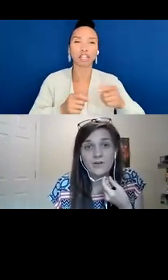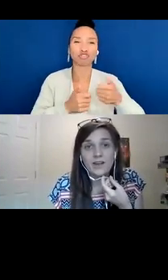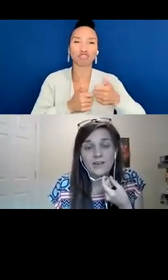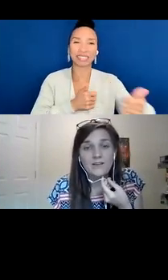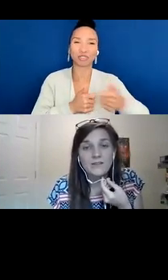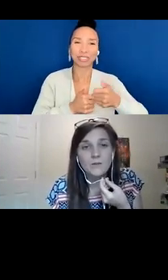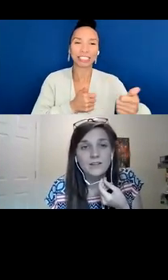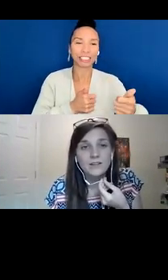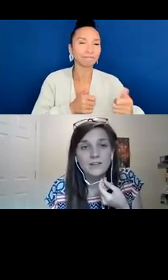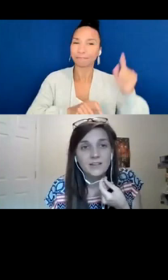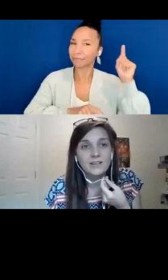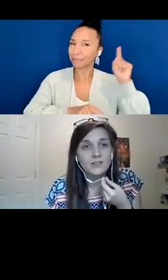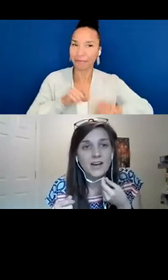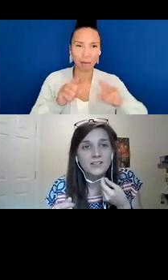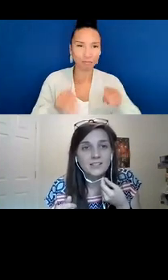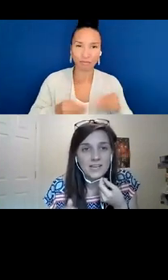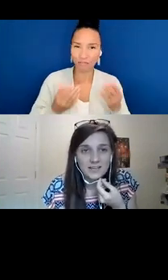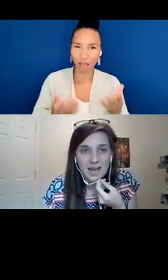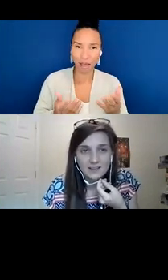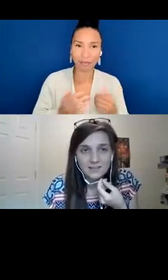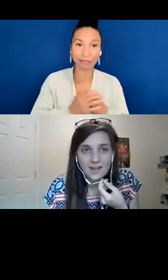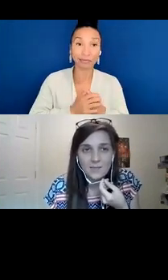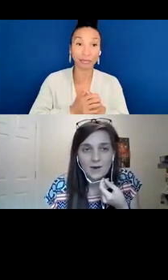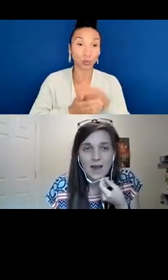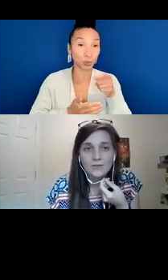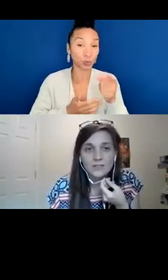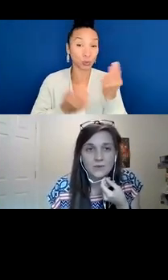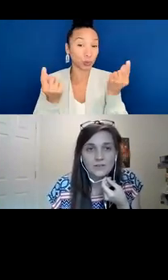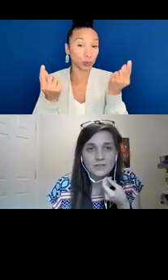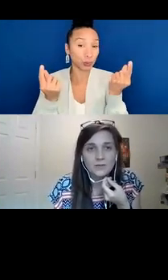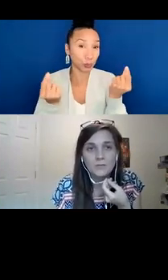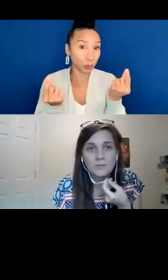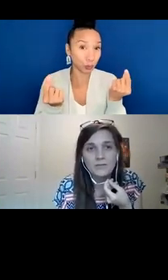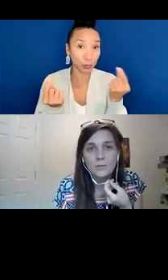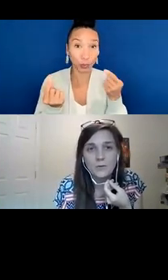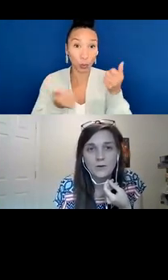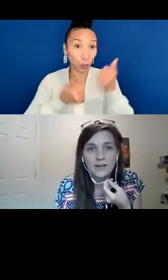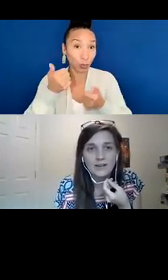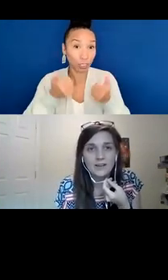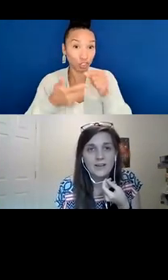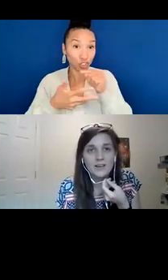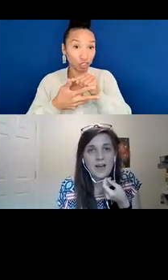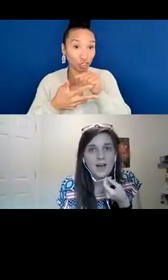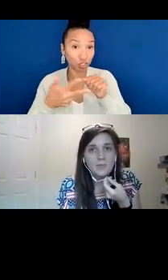So if everyone could try to take a guess about how this person would be reported.